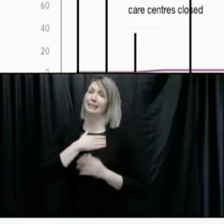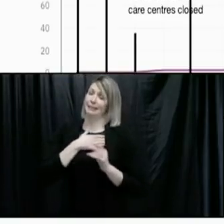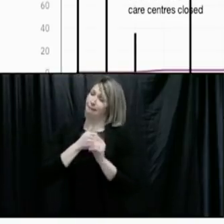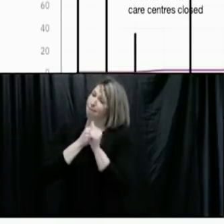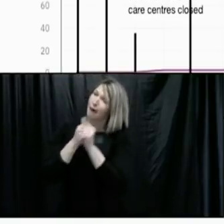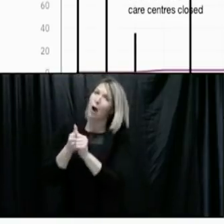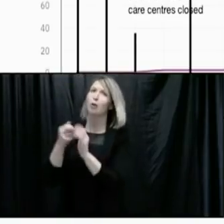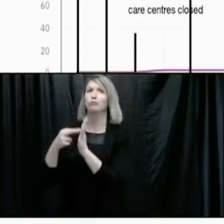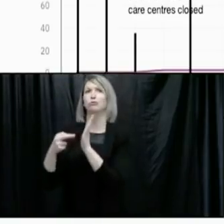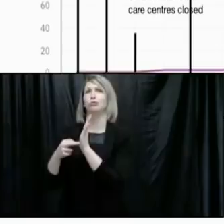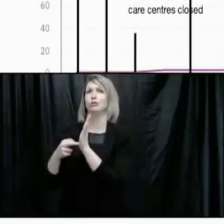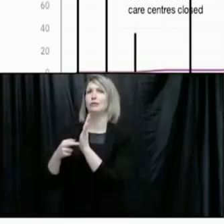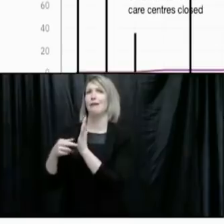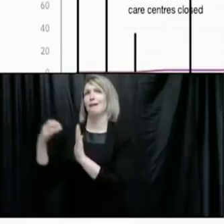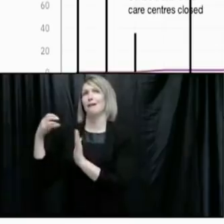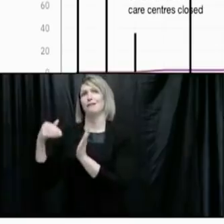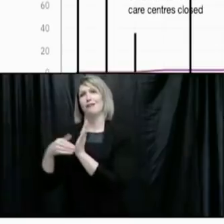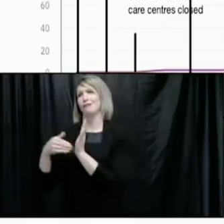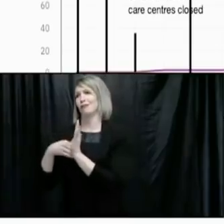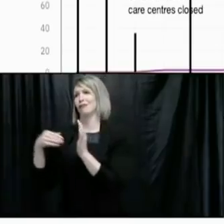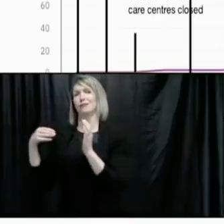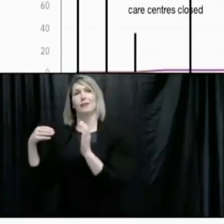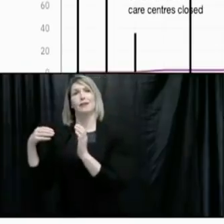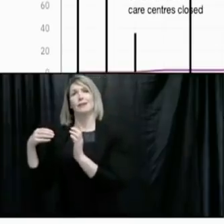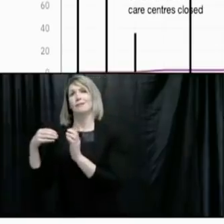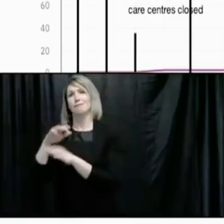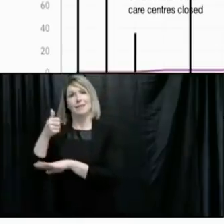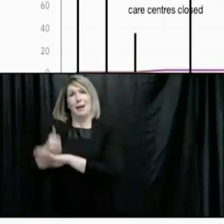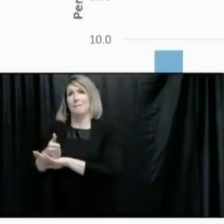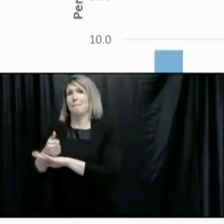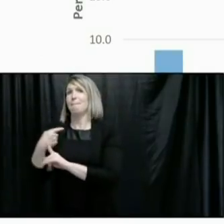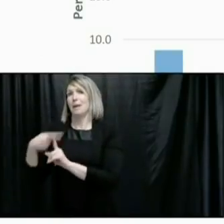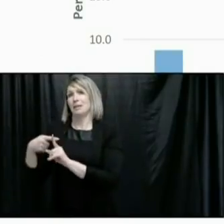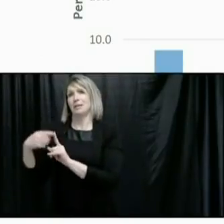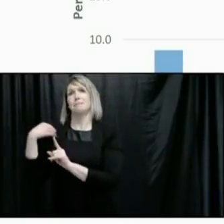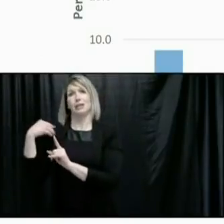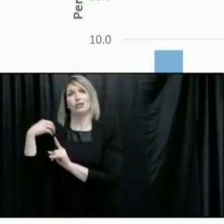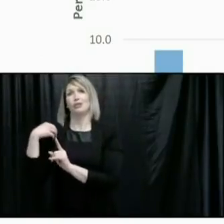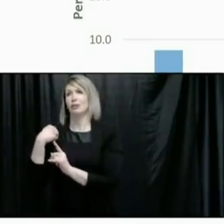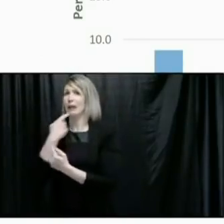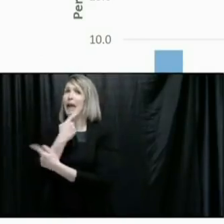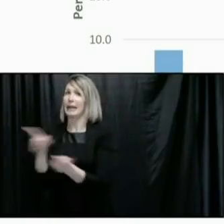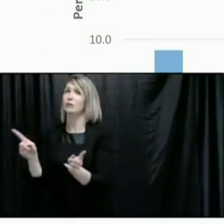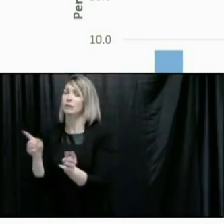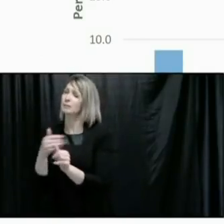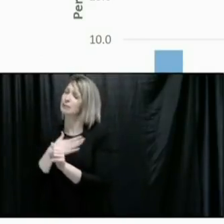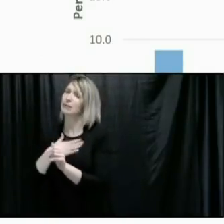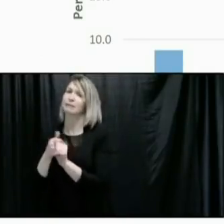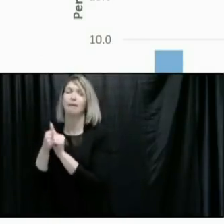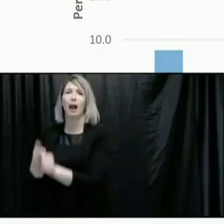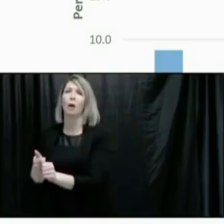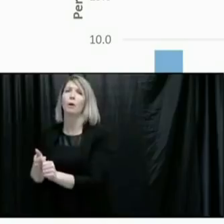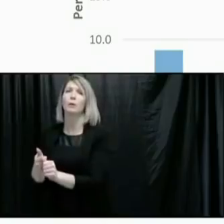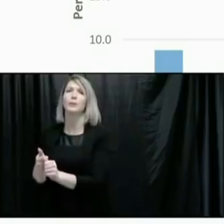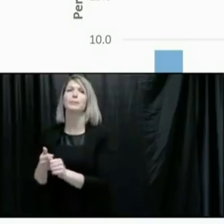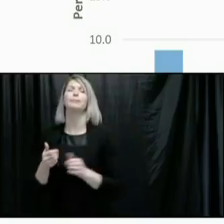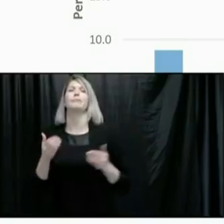FOLLOW THE SOCIAL DISTANCING THAT ARE IN PLACE AND DR. FITZGERALD AND MINISTER